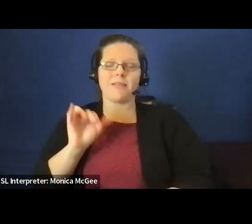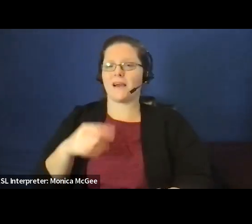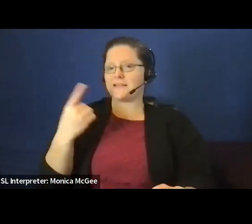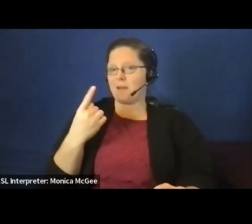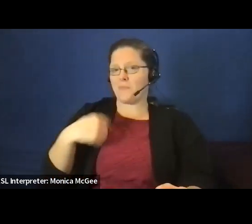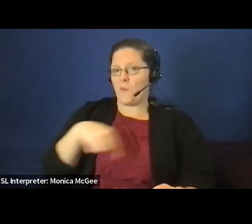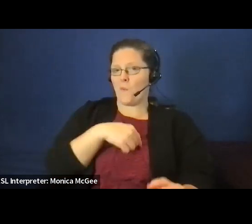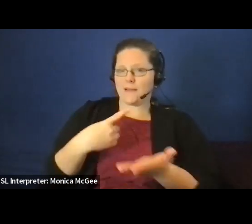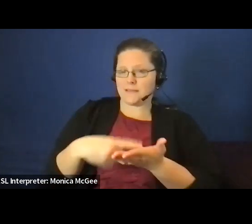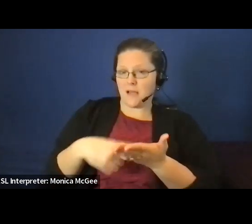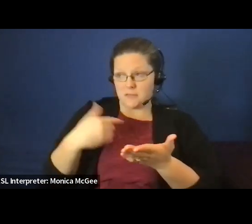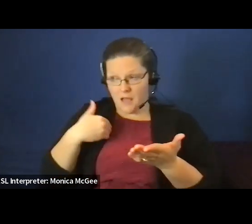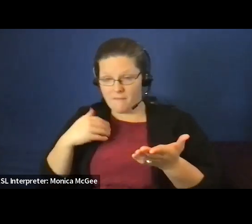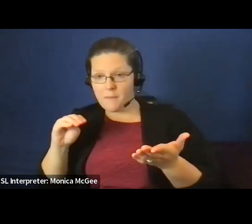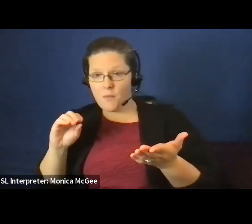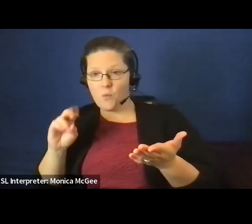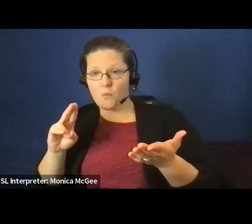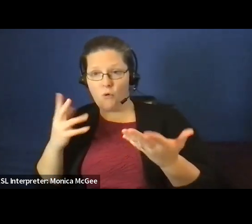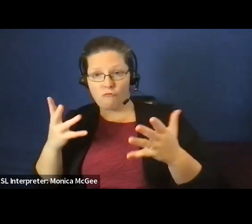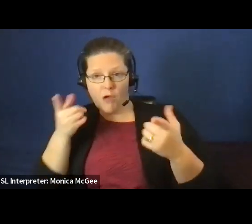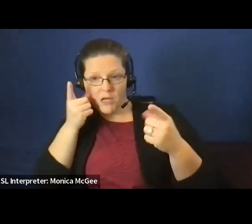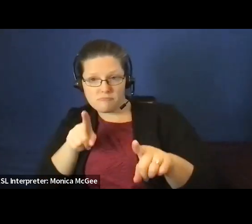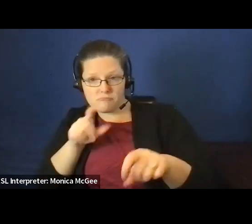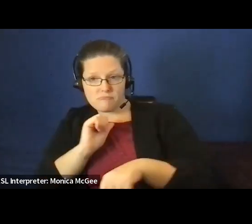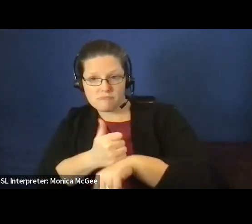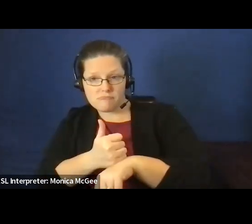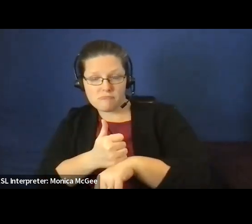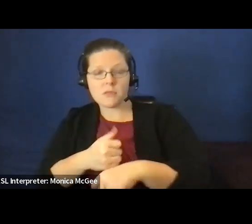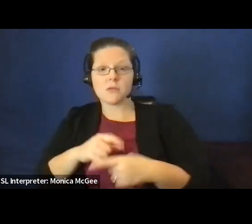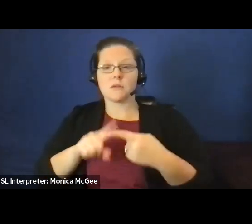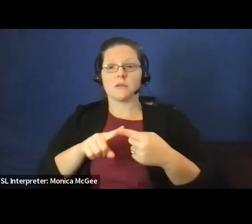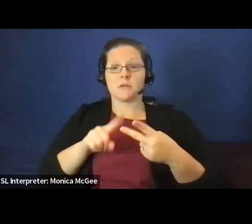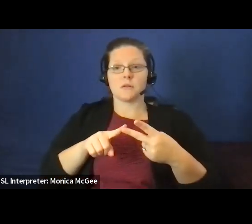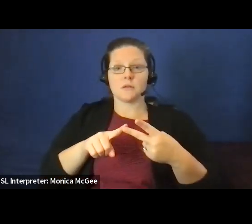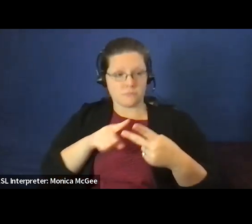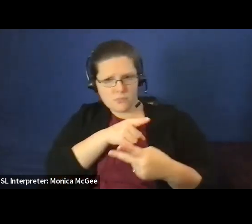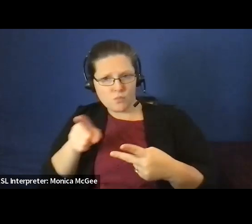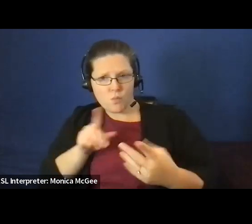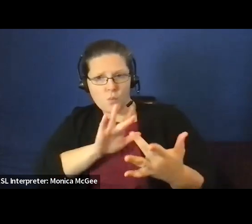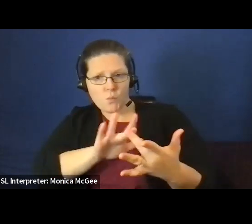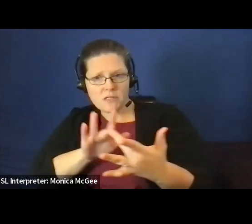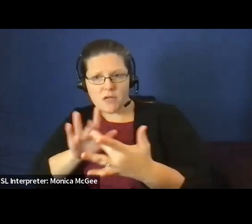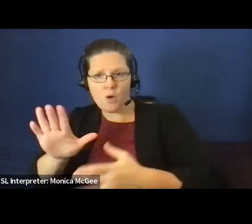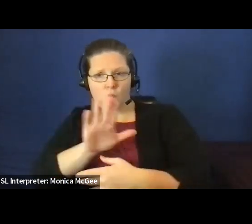discussed. That goal four talks about collecting data on do you have a MOU